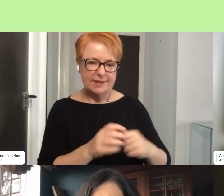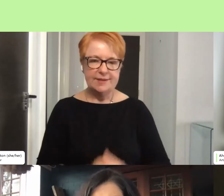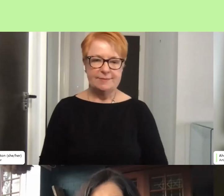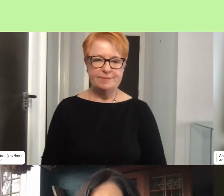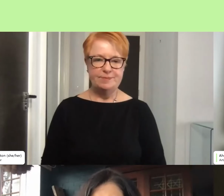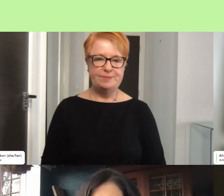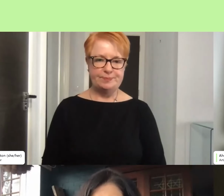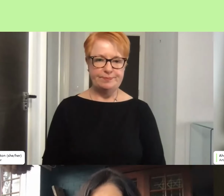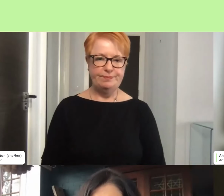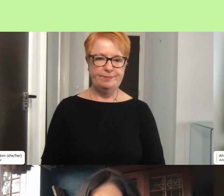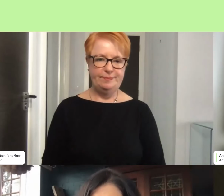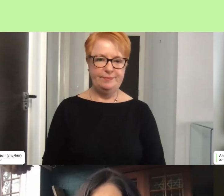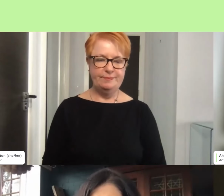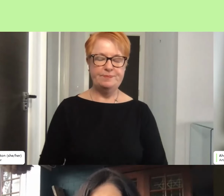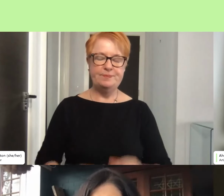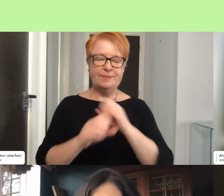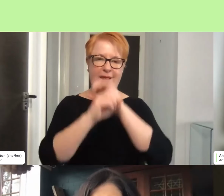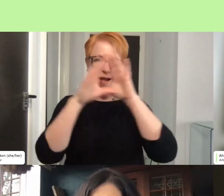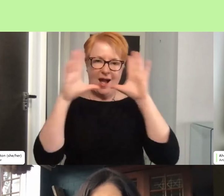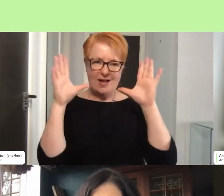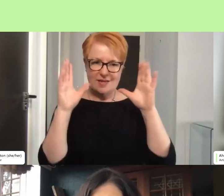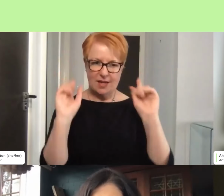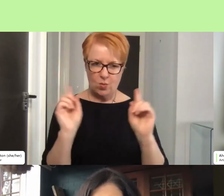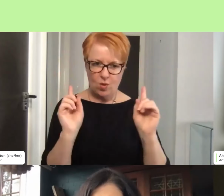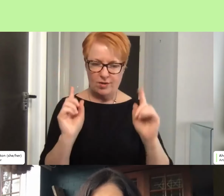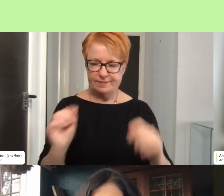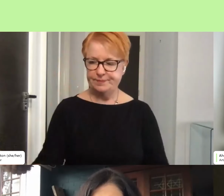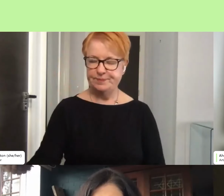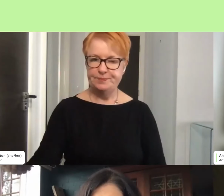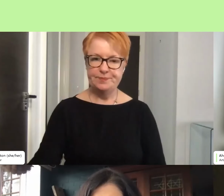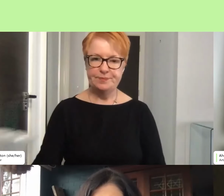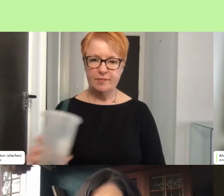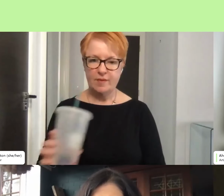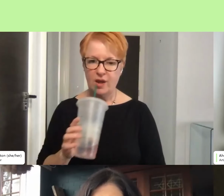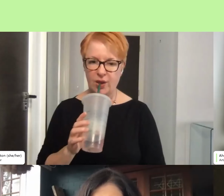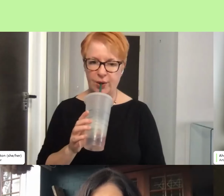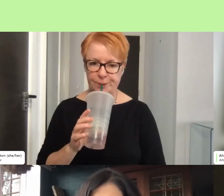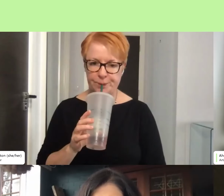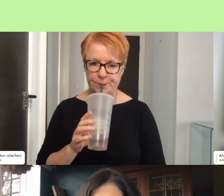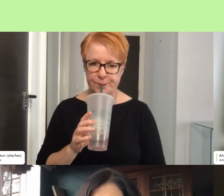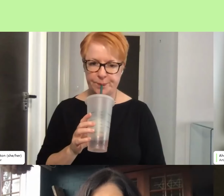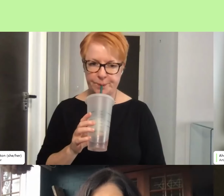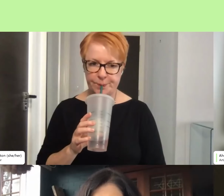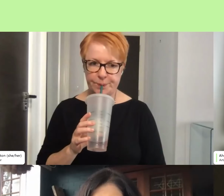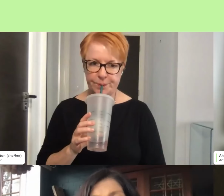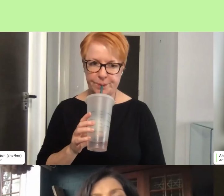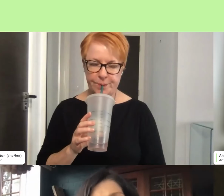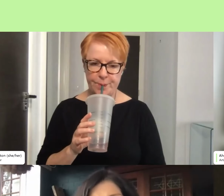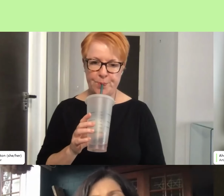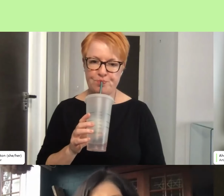And the whole idea was to - I mean, we had already worked in those areas, so it wasn't